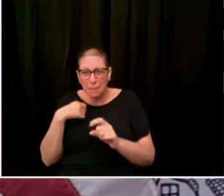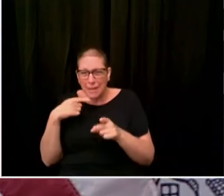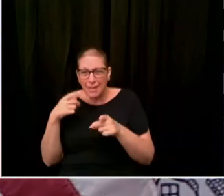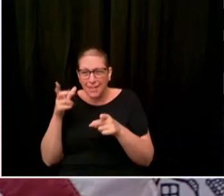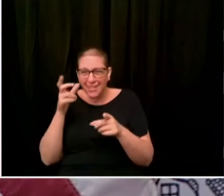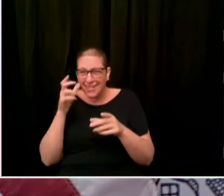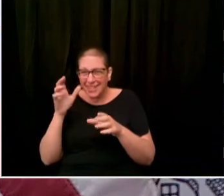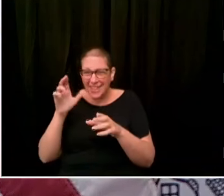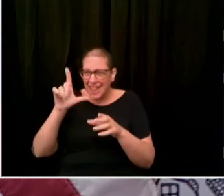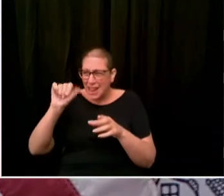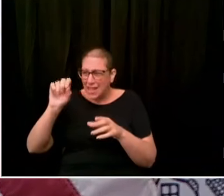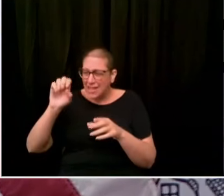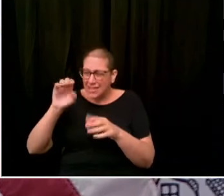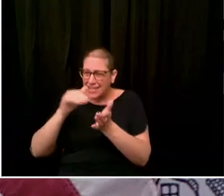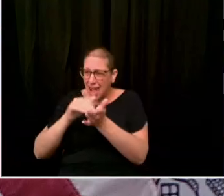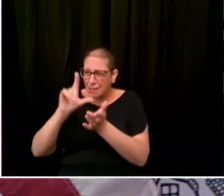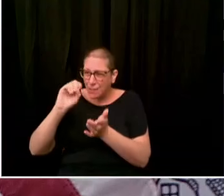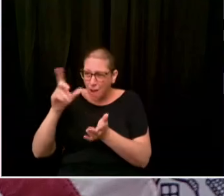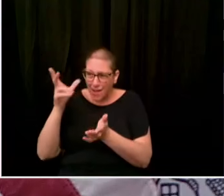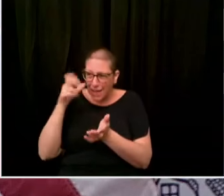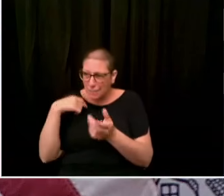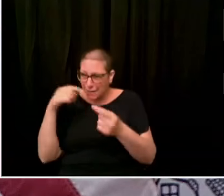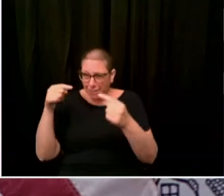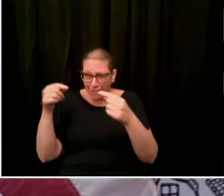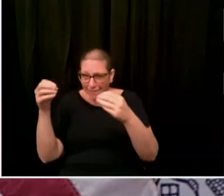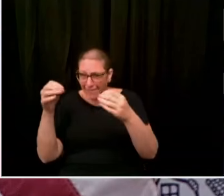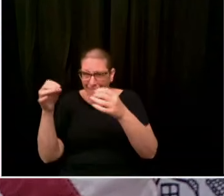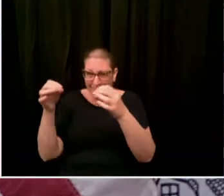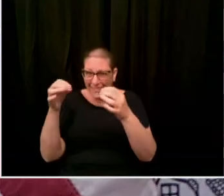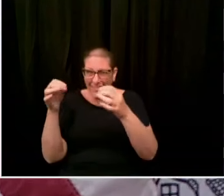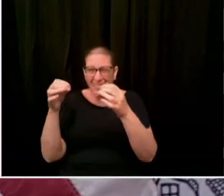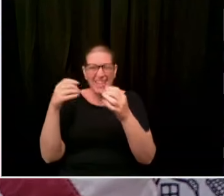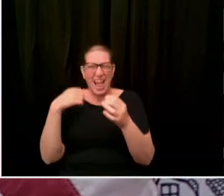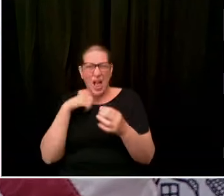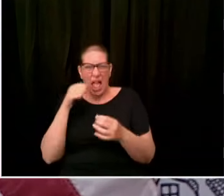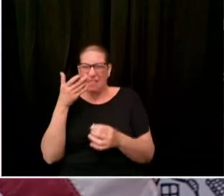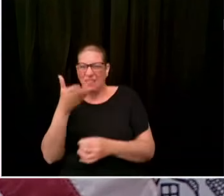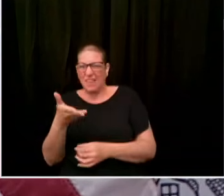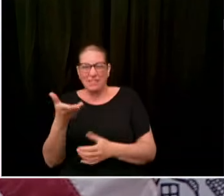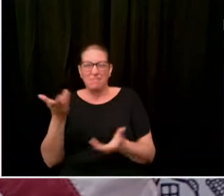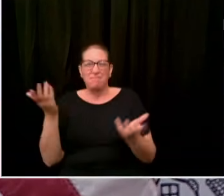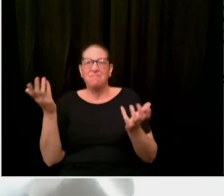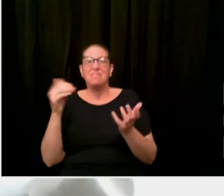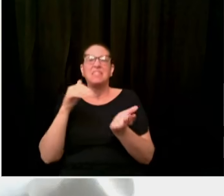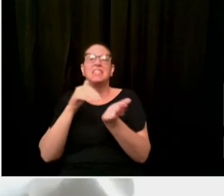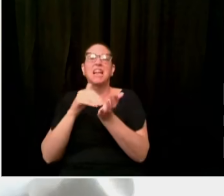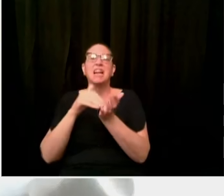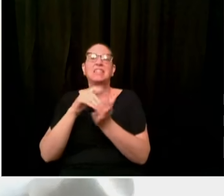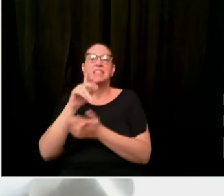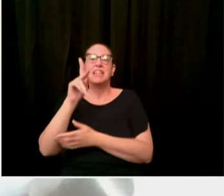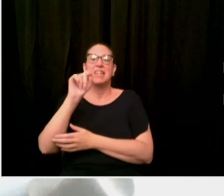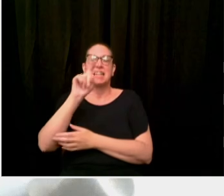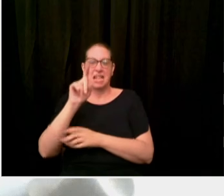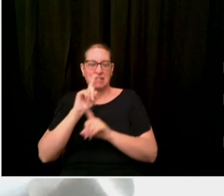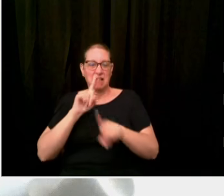THERE. DR. LONG, CAN YOU HEAR ME. I'M GOING TO FILL IN UNTIL I